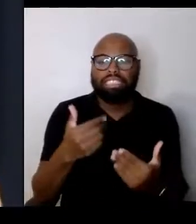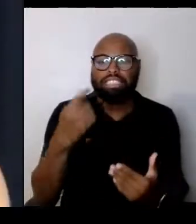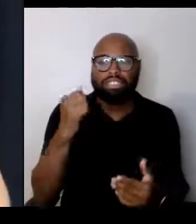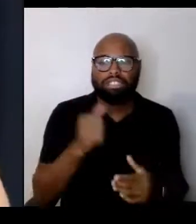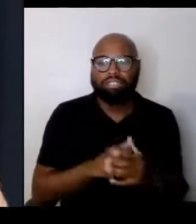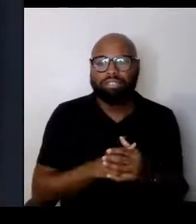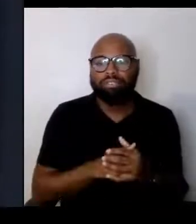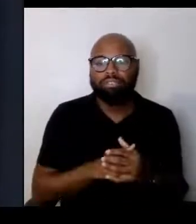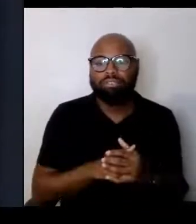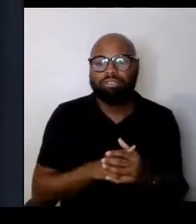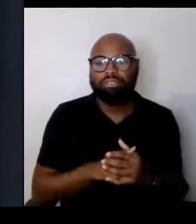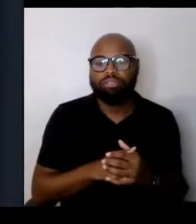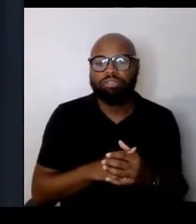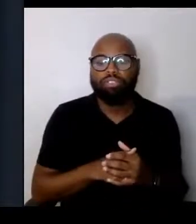So African Americans will say,